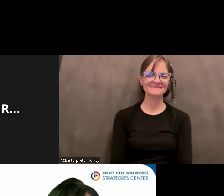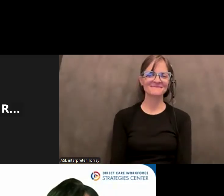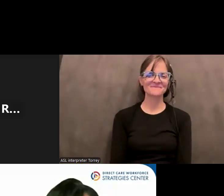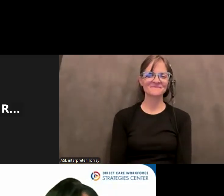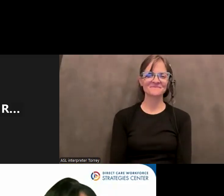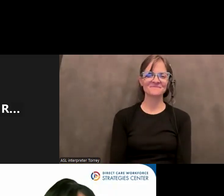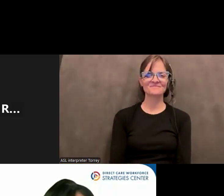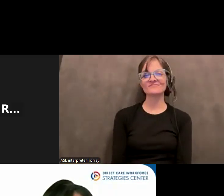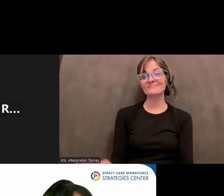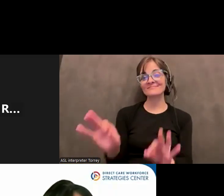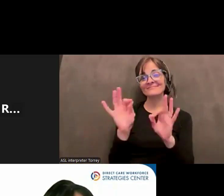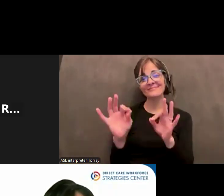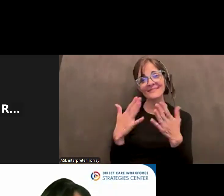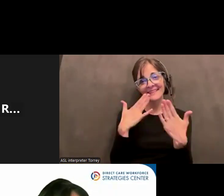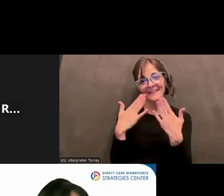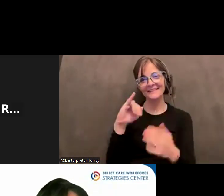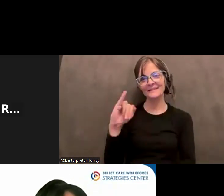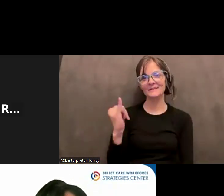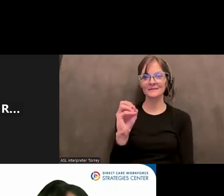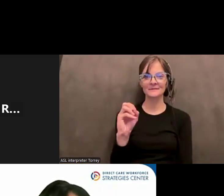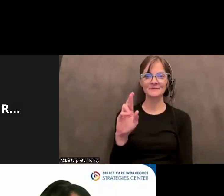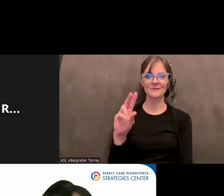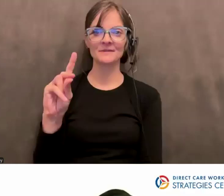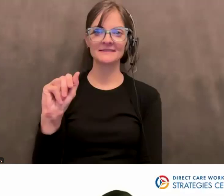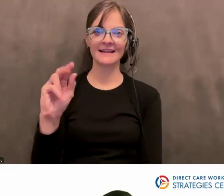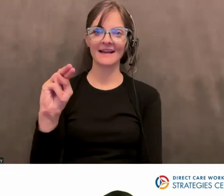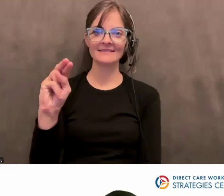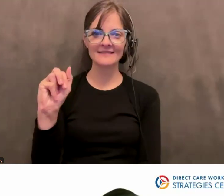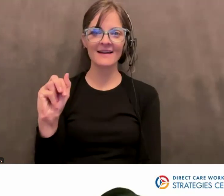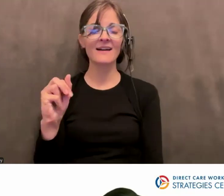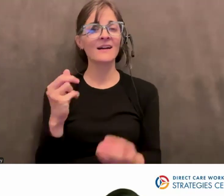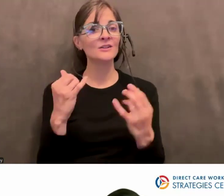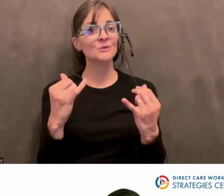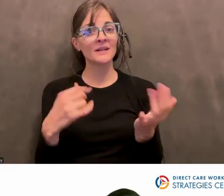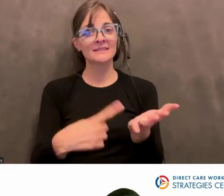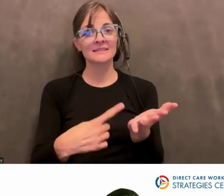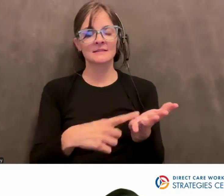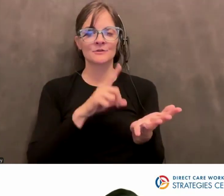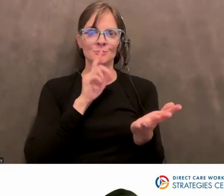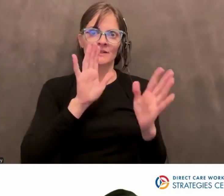Great. Thank you so much, Jordana. What a great discussion today. Thank you to our presenters, Kevin, Susan, and Hans.